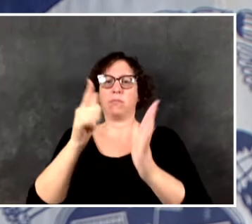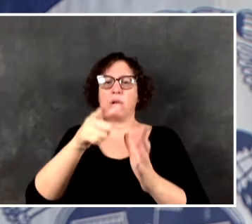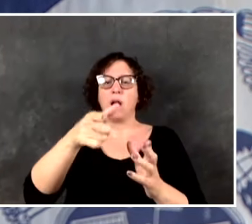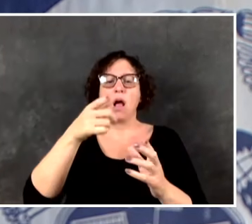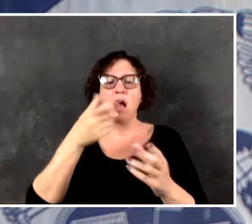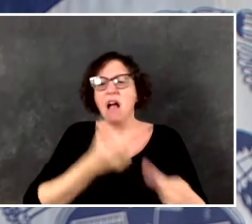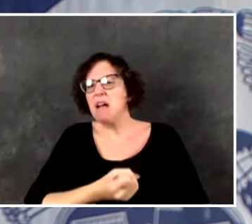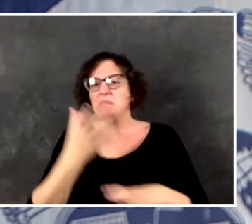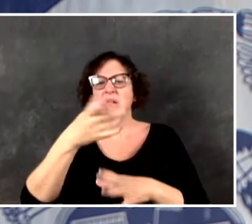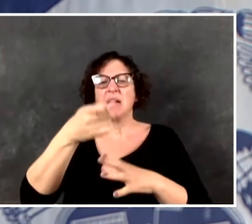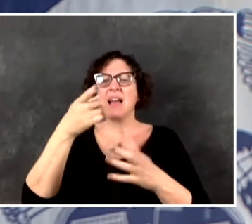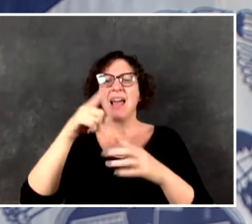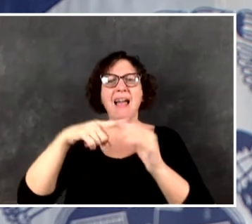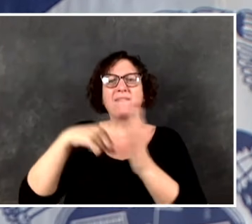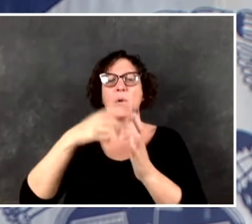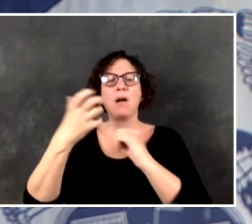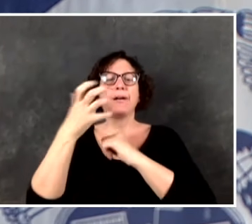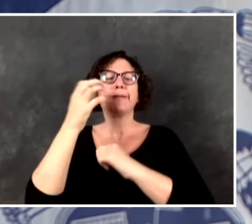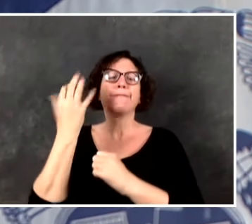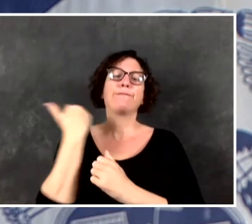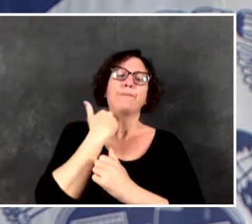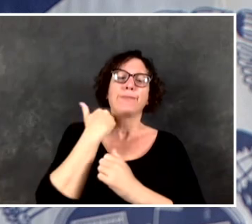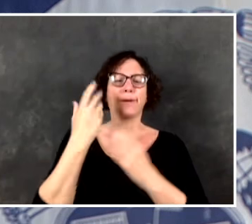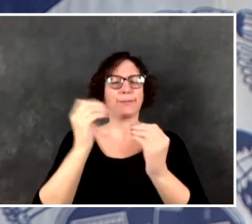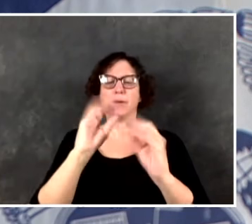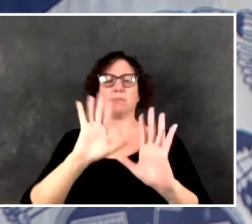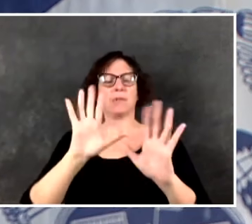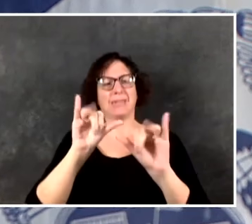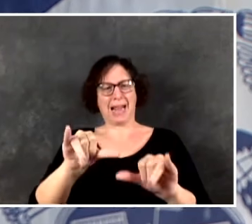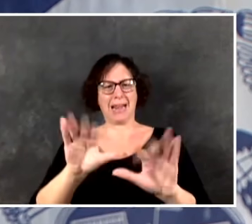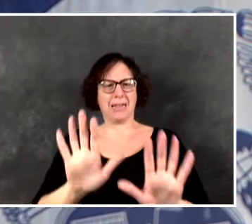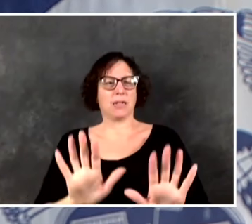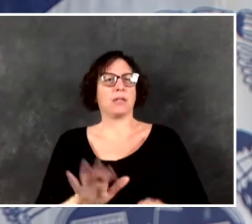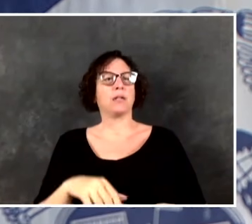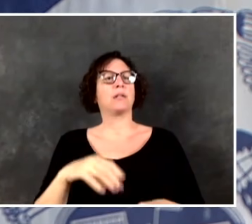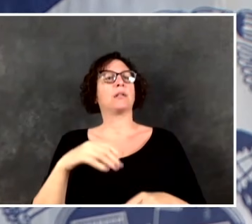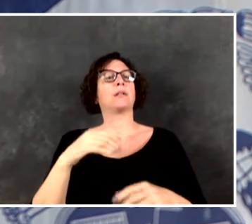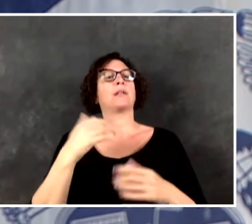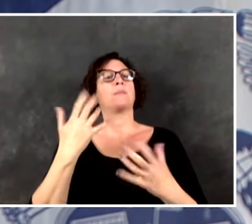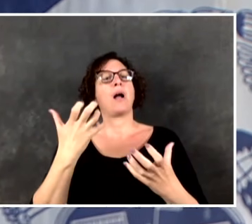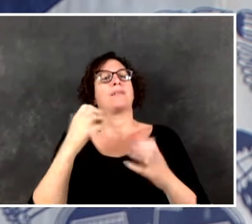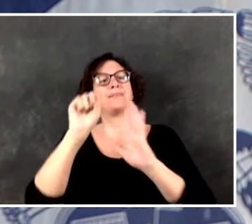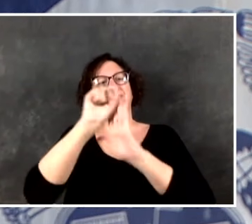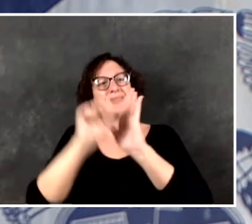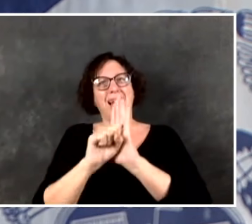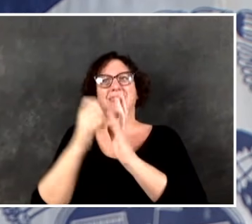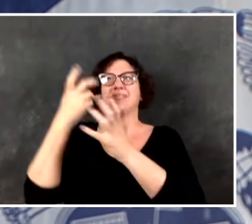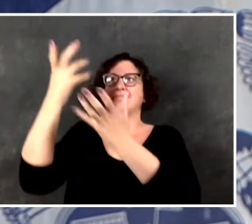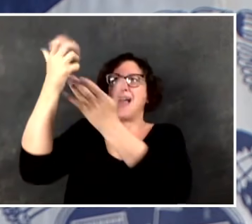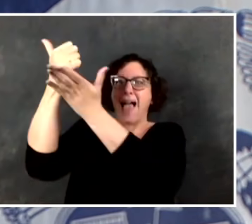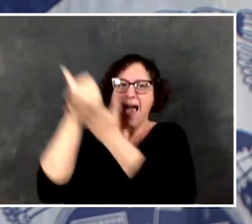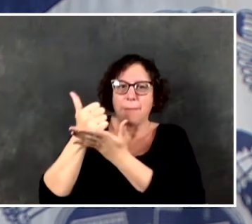THEREAFTER. IA WNTOU RE RNT GUIDELINES BOARD TO DO THAT FOR THE CITY AND THE RENT FREEZ BEUT I WANT THE STATETO ACT QUICKLY ON THE OTHER ISSUES